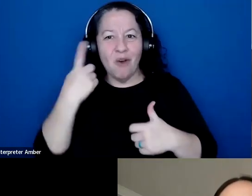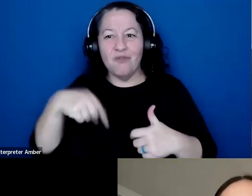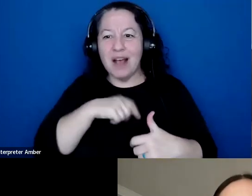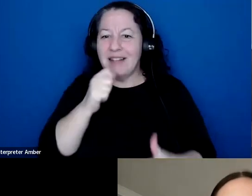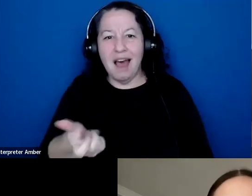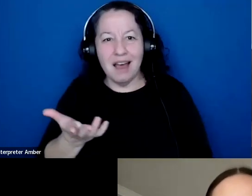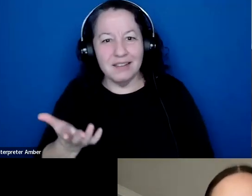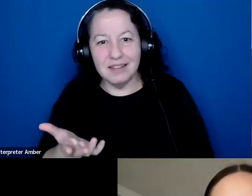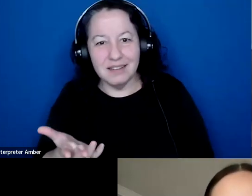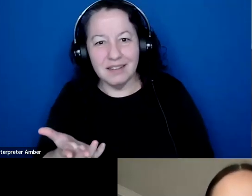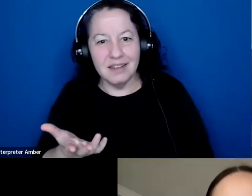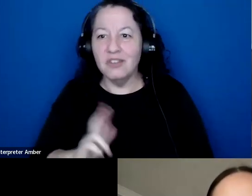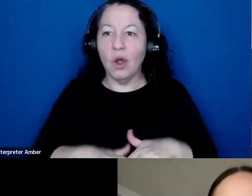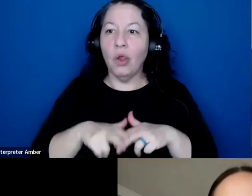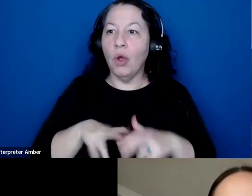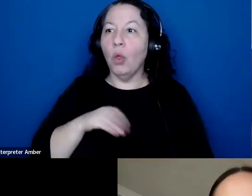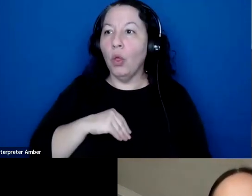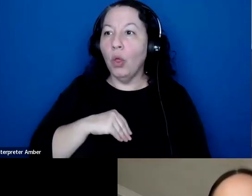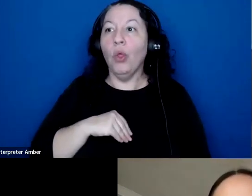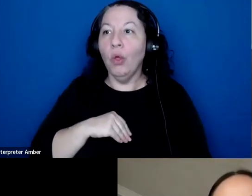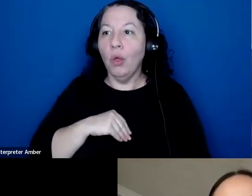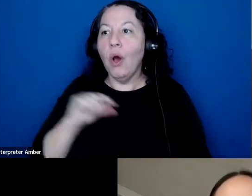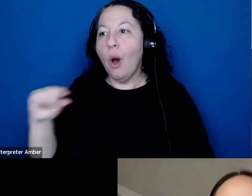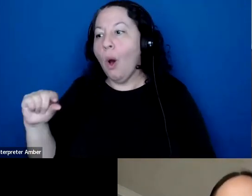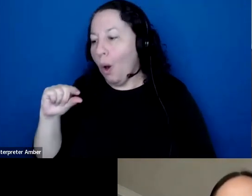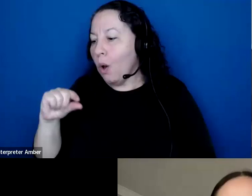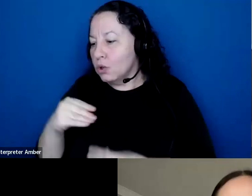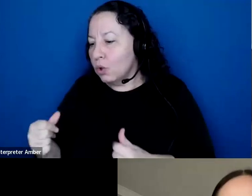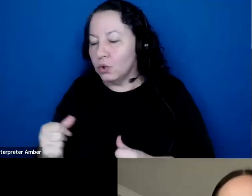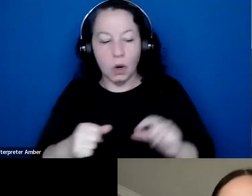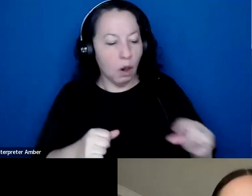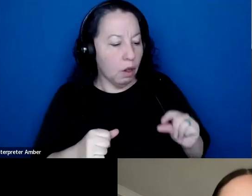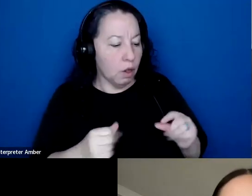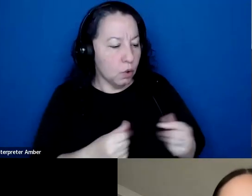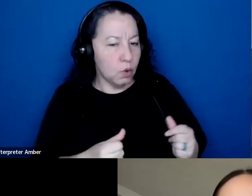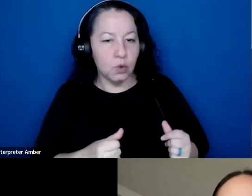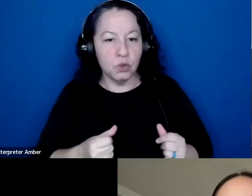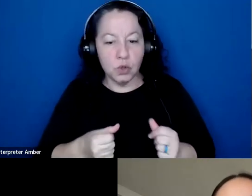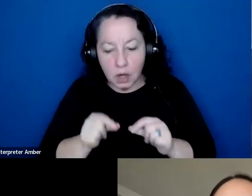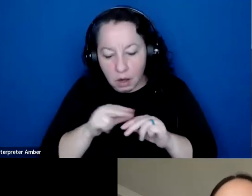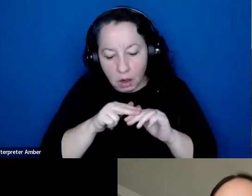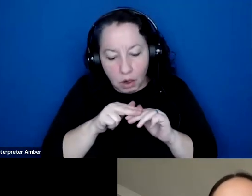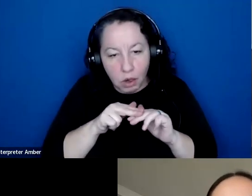accept piecemeal solutions to the climate crisis that, you know, neoliberals and the mainstream